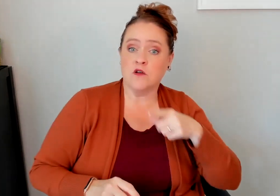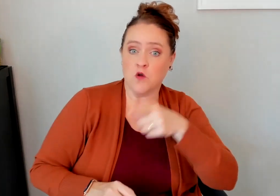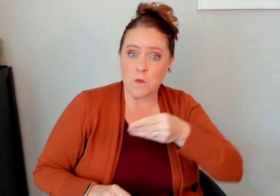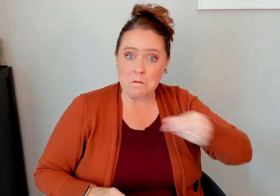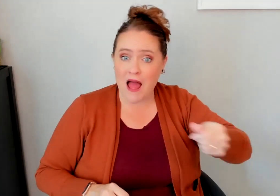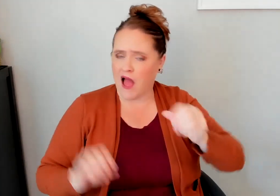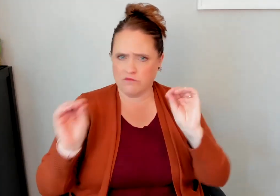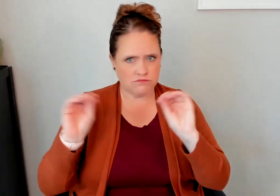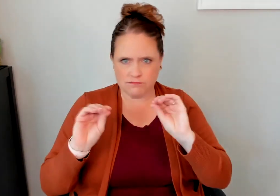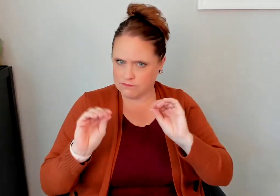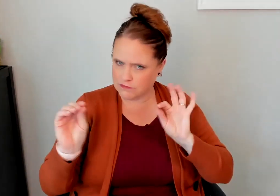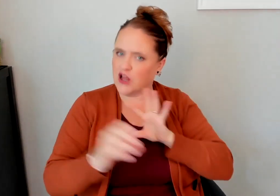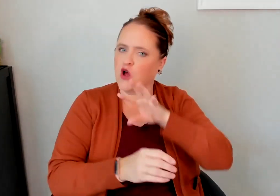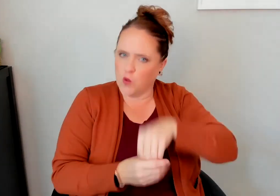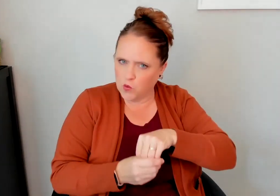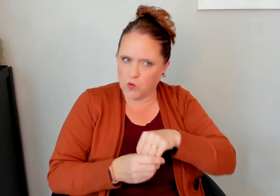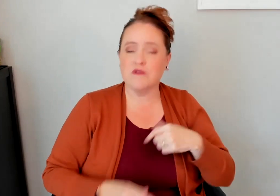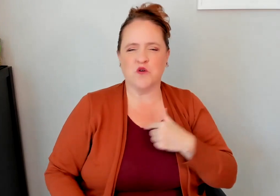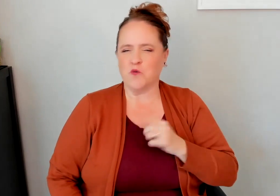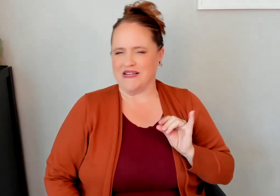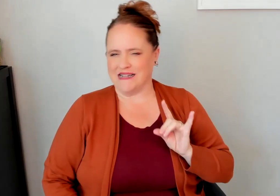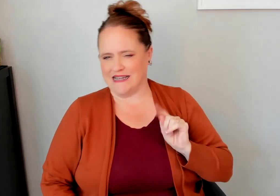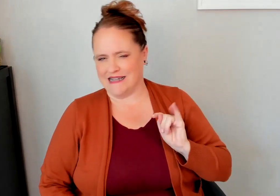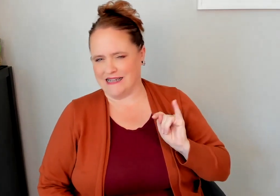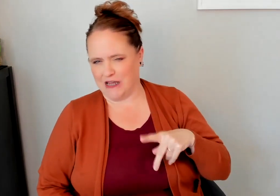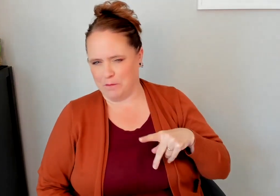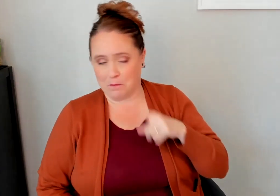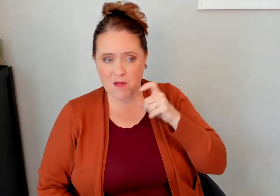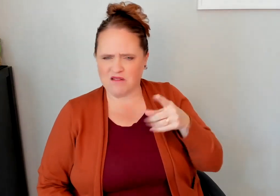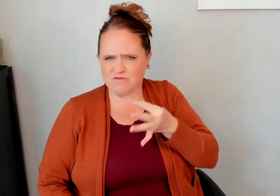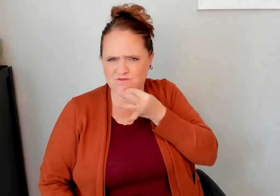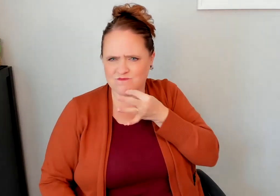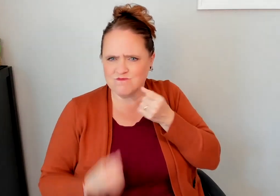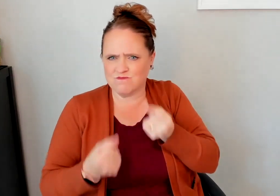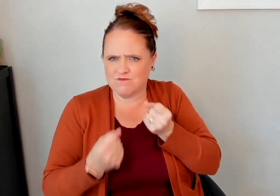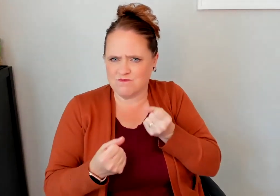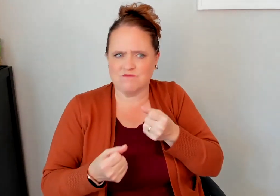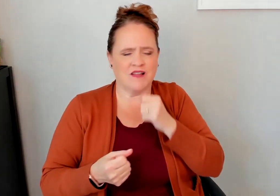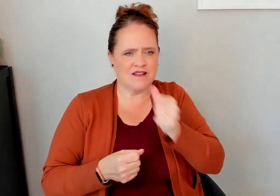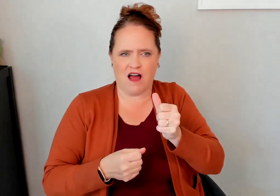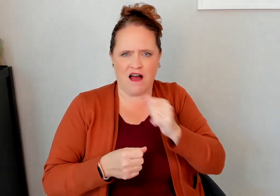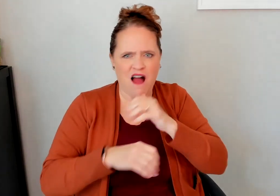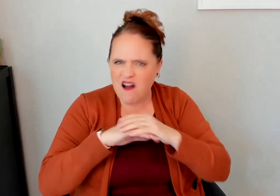they know who it is that's bringing us. that cost again is included. we did tip our driver because